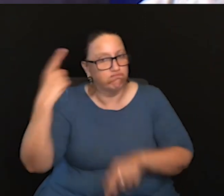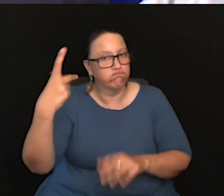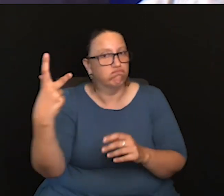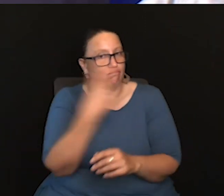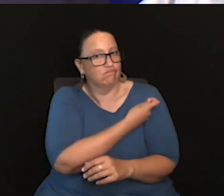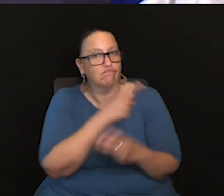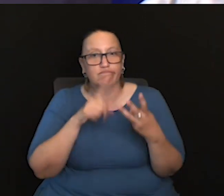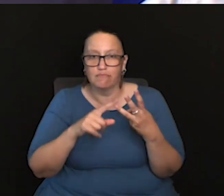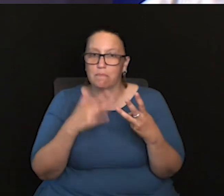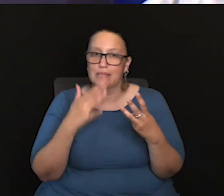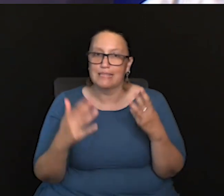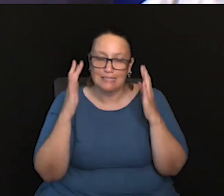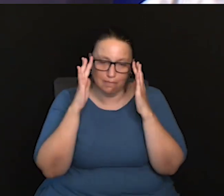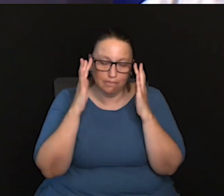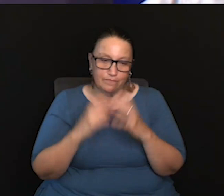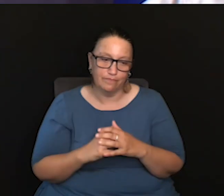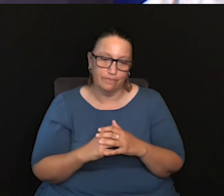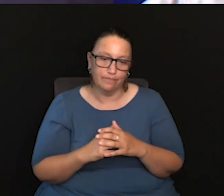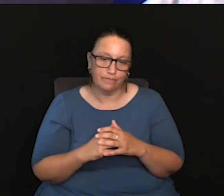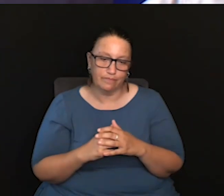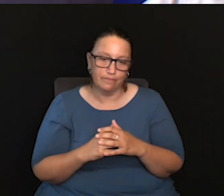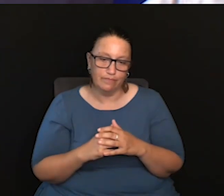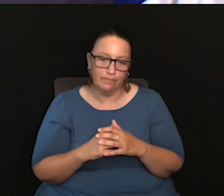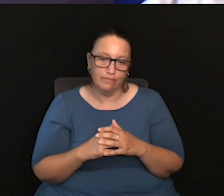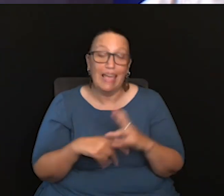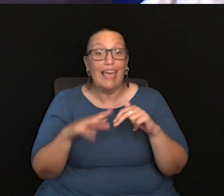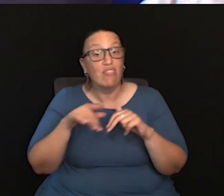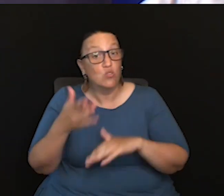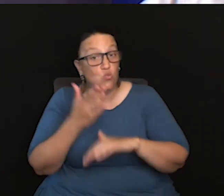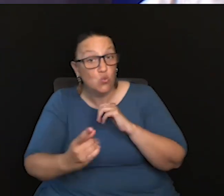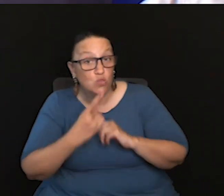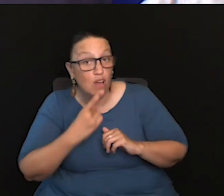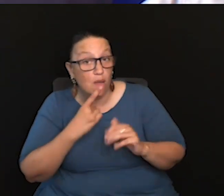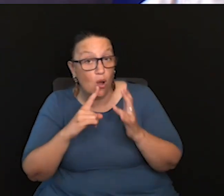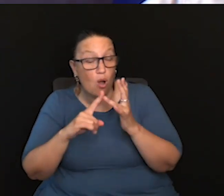If this BA.2 subvariant is shown to have more distinct clinical characteristics,